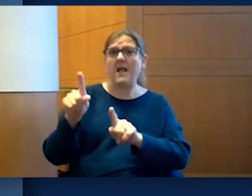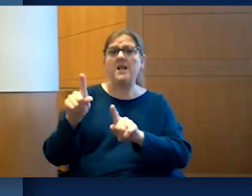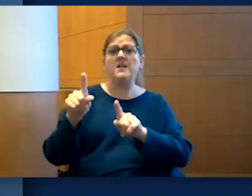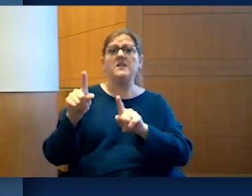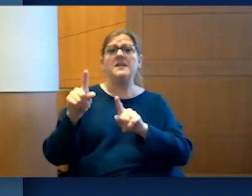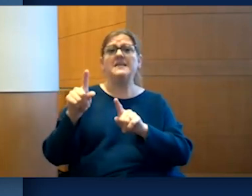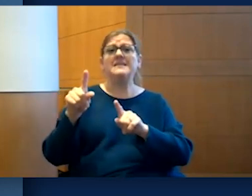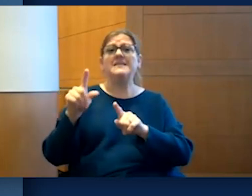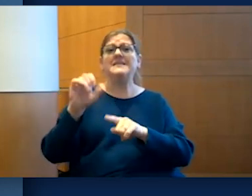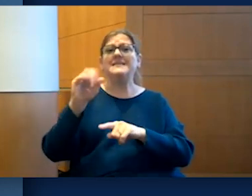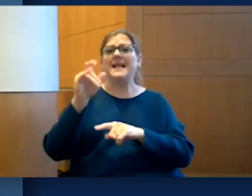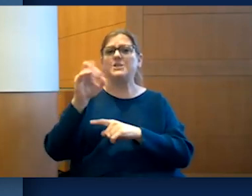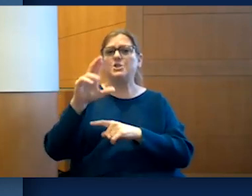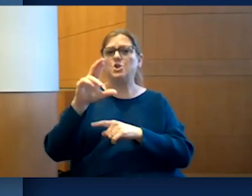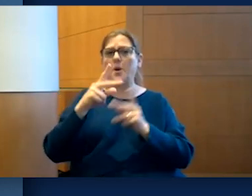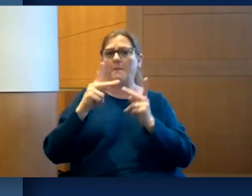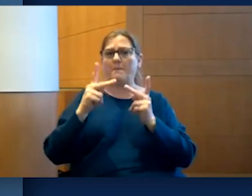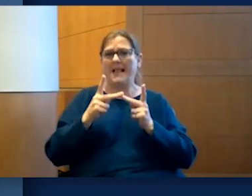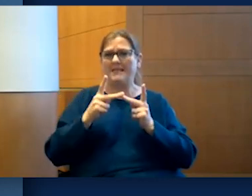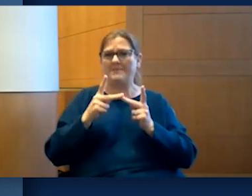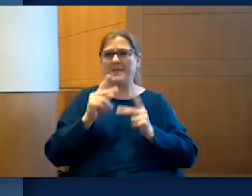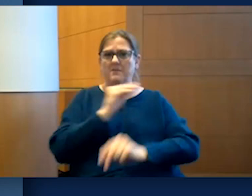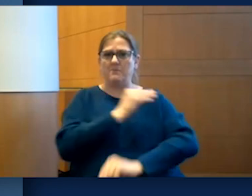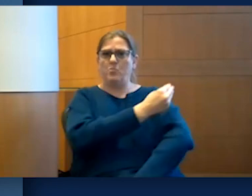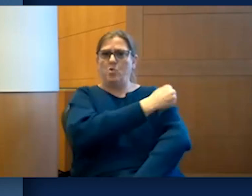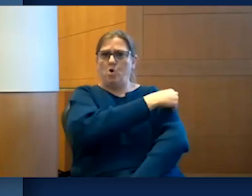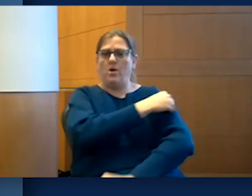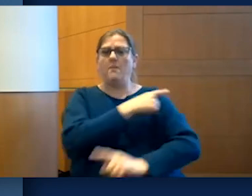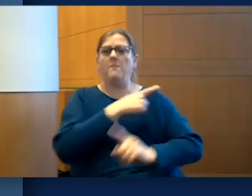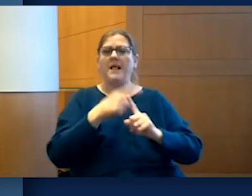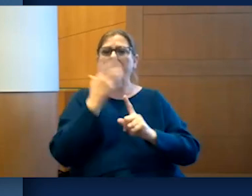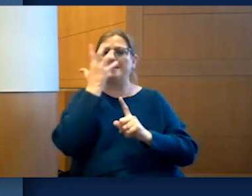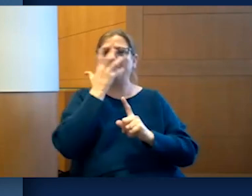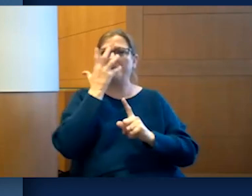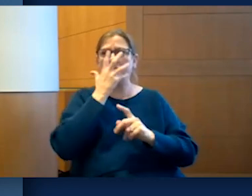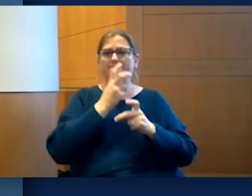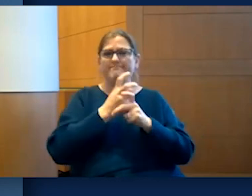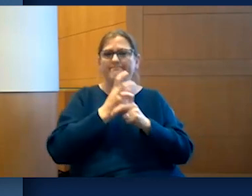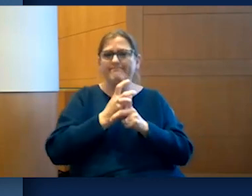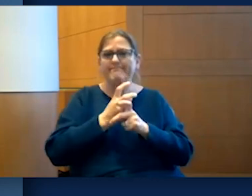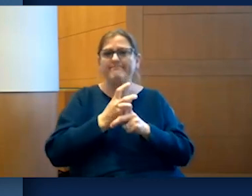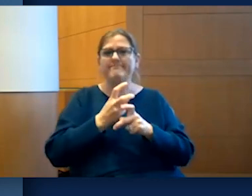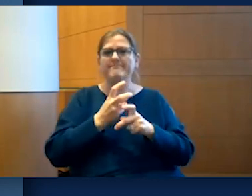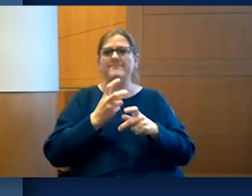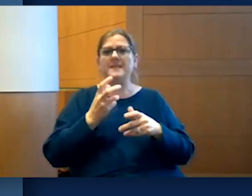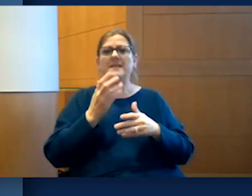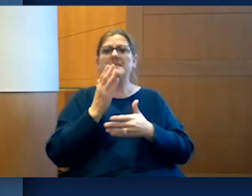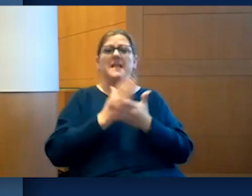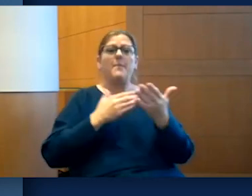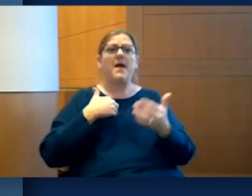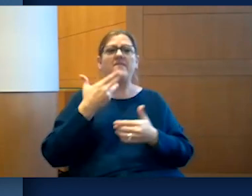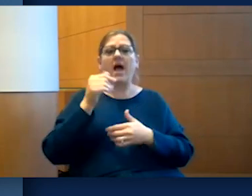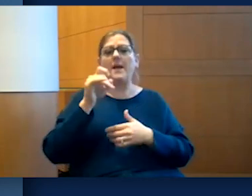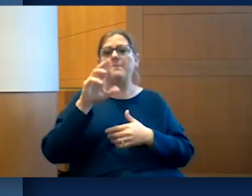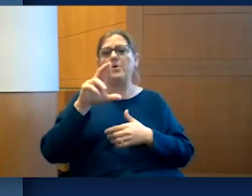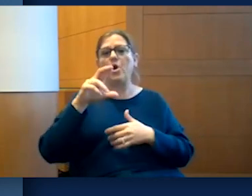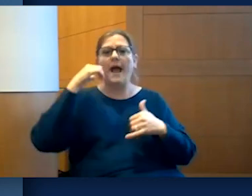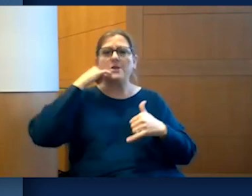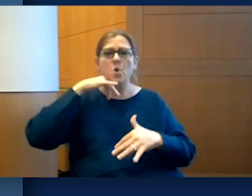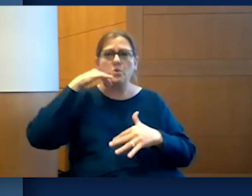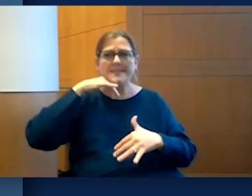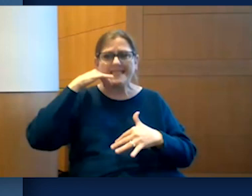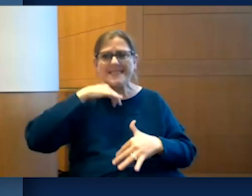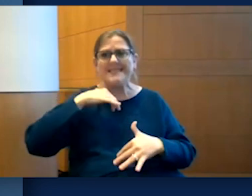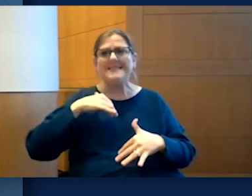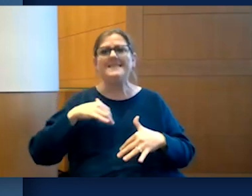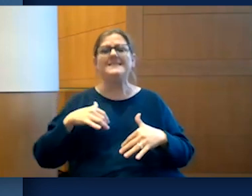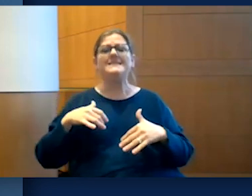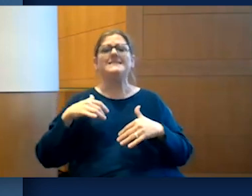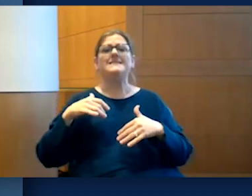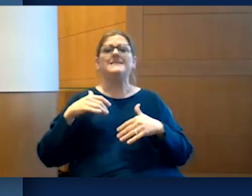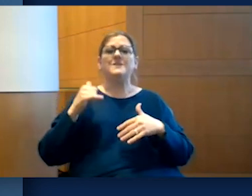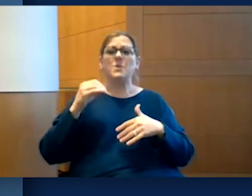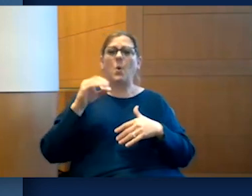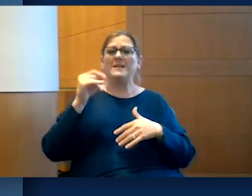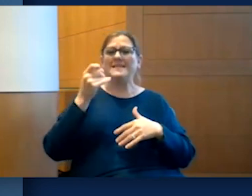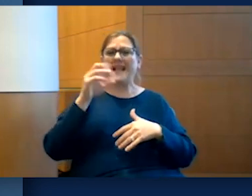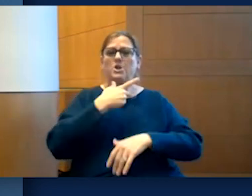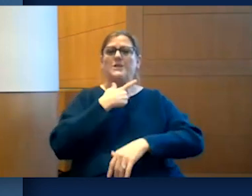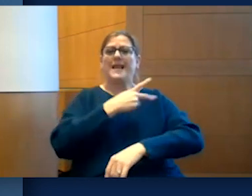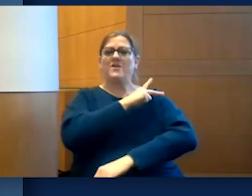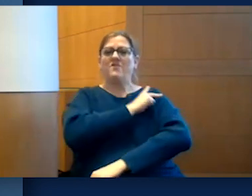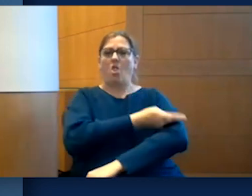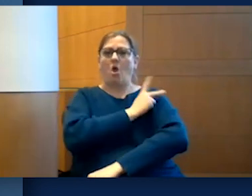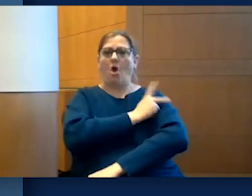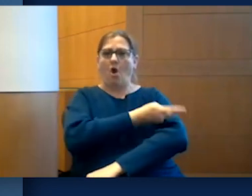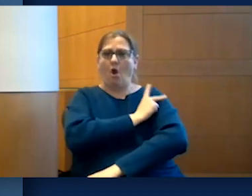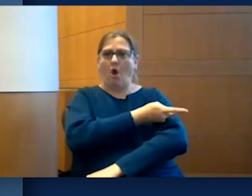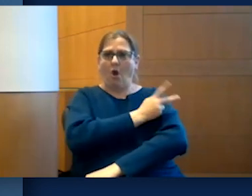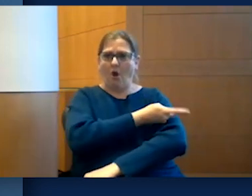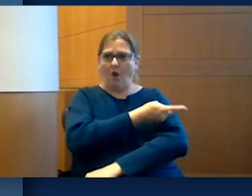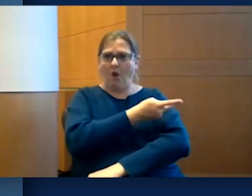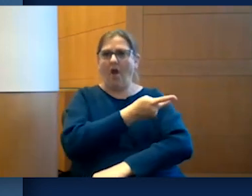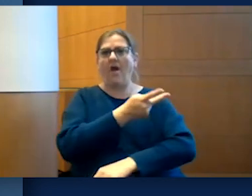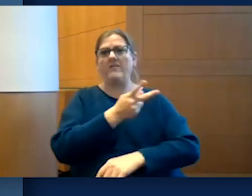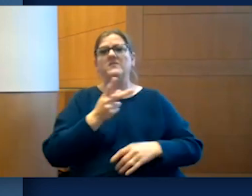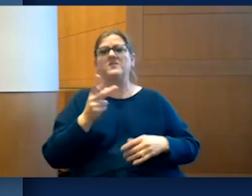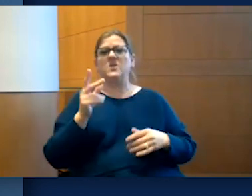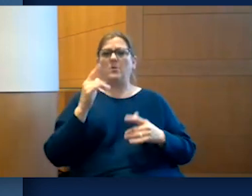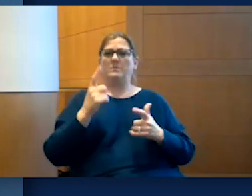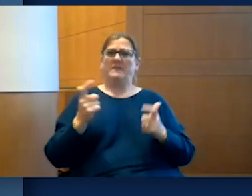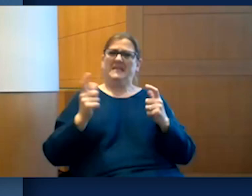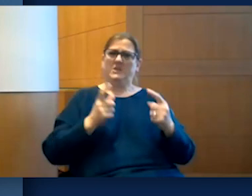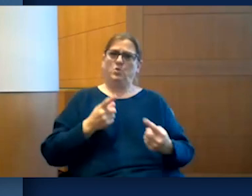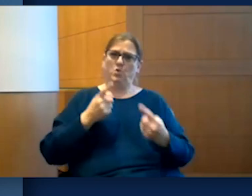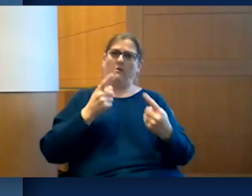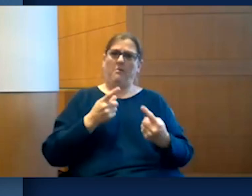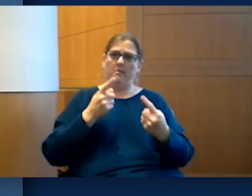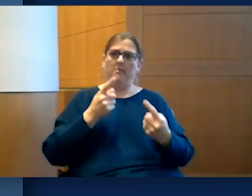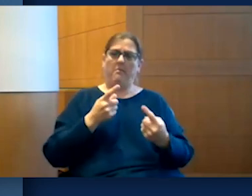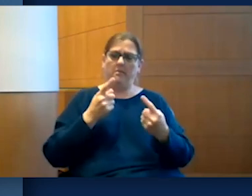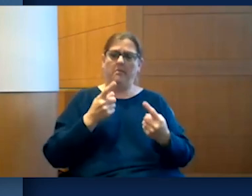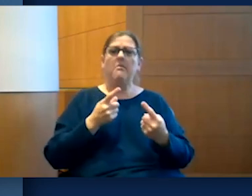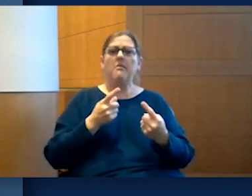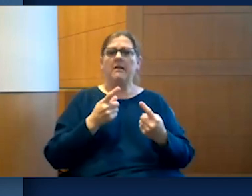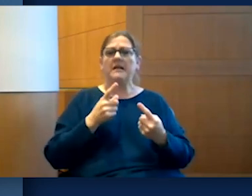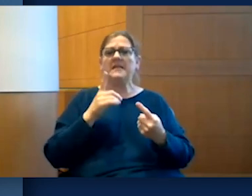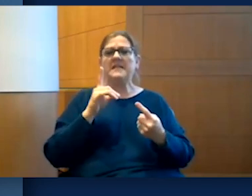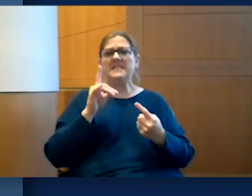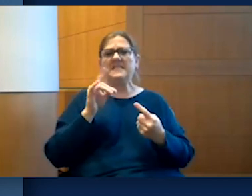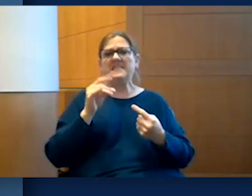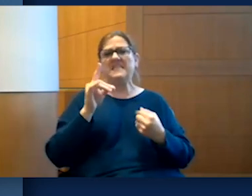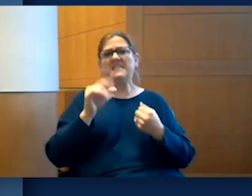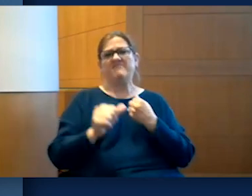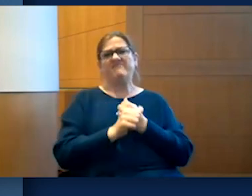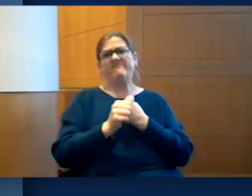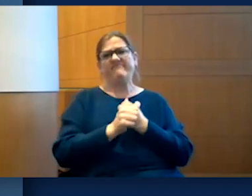And then the other thing we learned along the way was also sensor placement and also adherence difficulties. Many of them had hyperhydrosis, excessive sweating, and so sensors repeatedly fell off. This was a big struggle for us and it did jeopardize a lot of our sensor-based data.